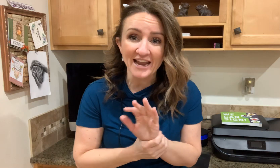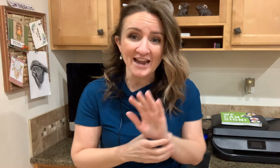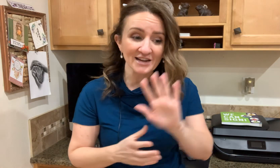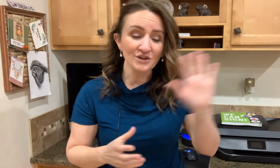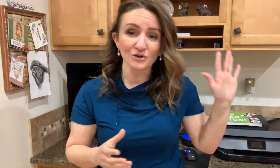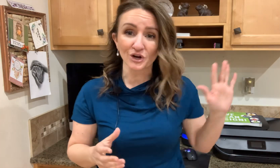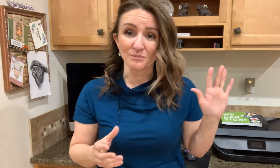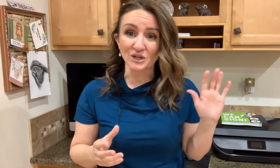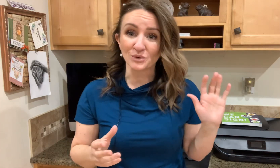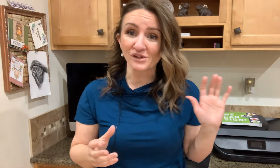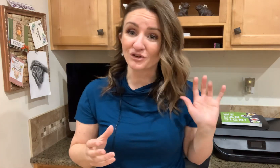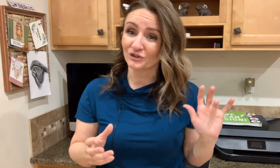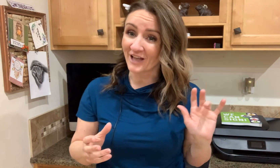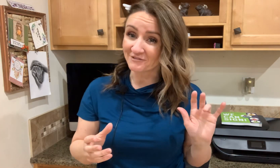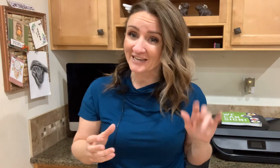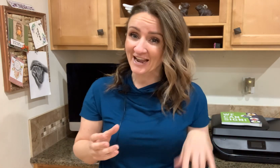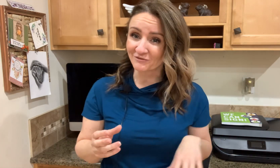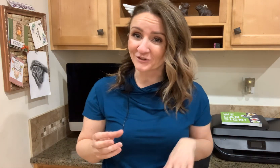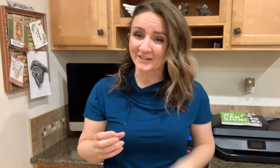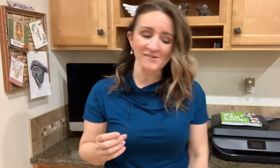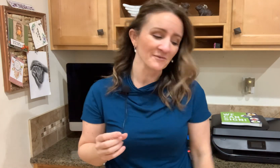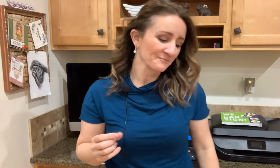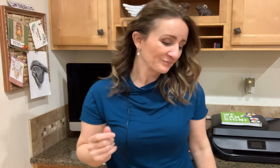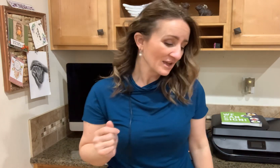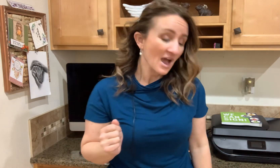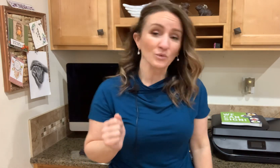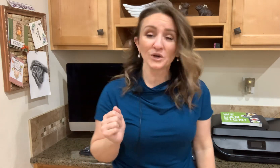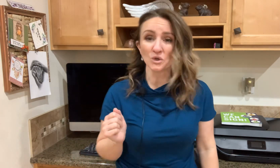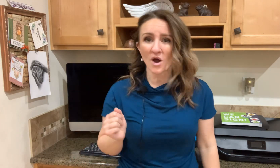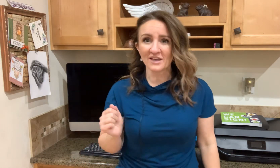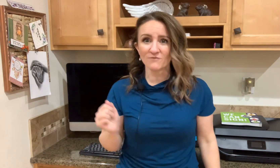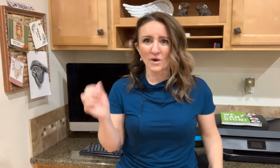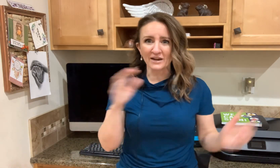you're gonna be using your left hand for this. What you want to avoid is